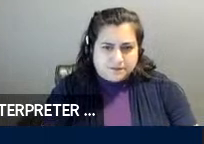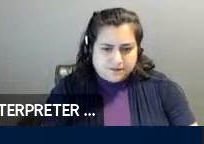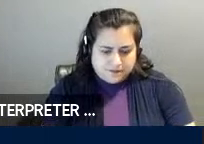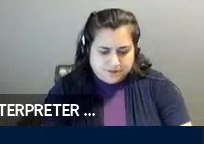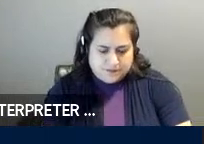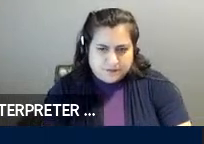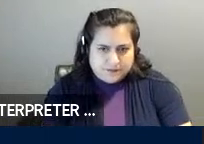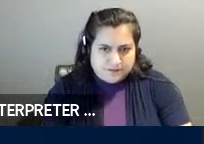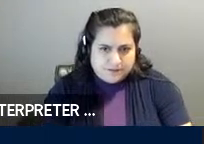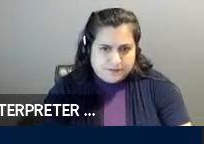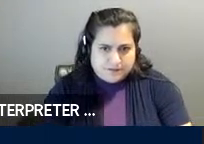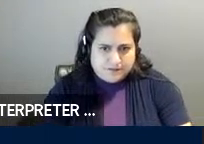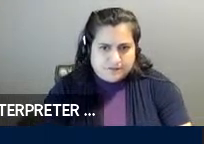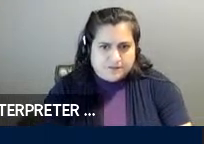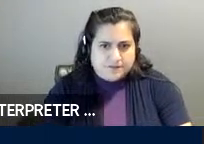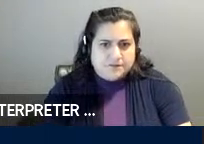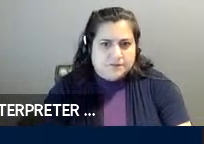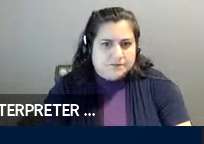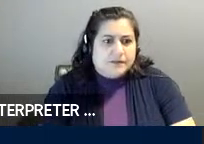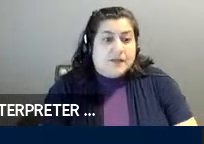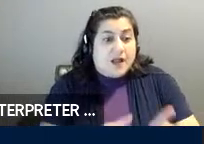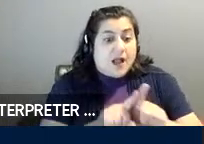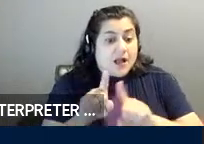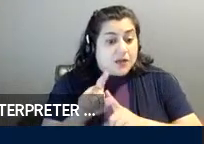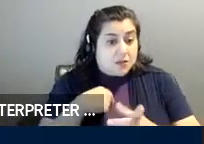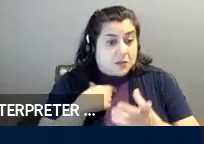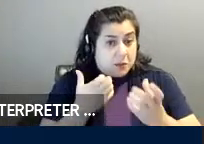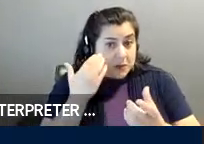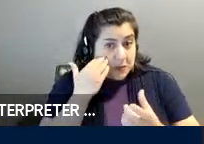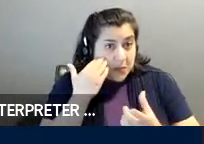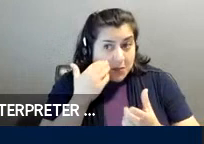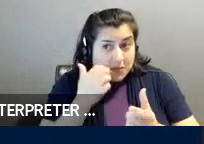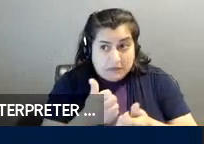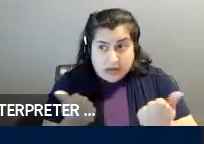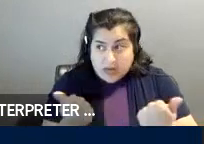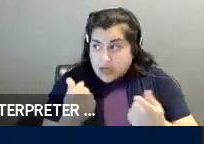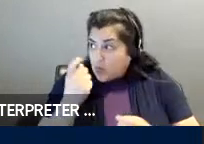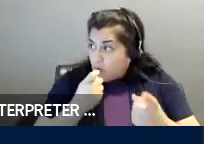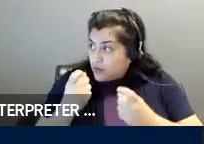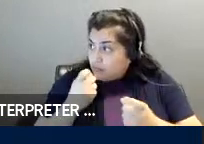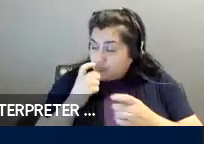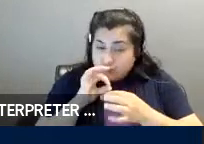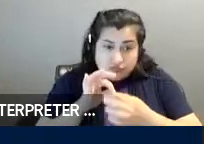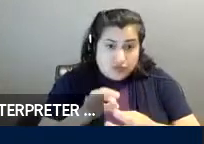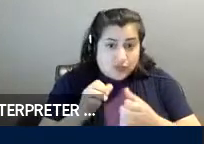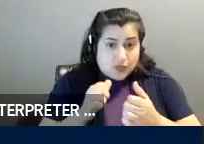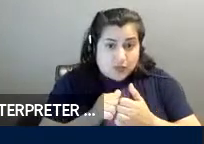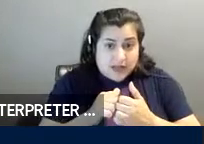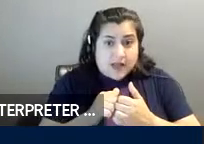Now also what I want to know is that if you have any questions about the study or any